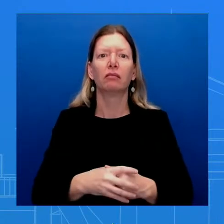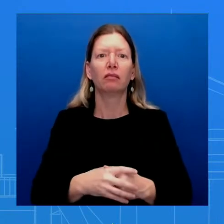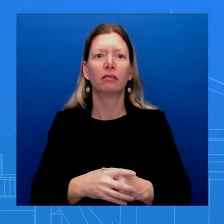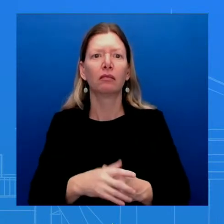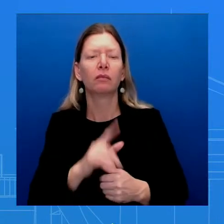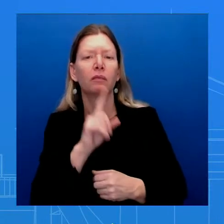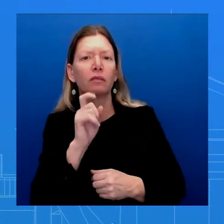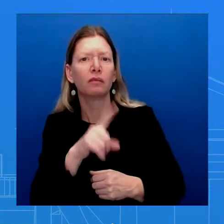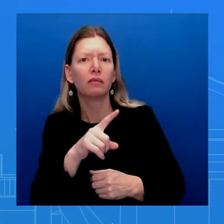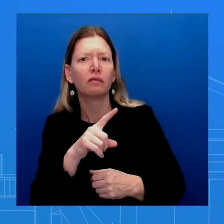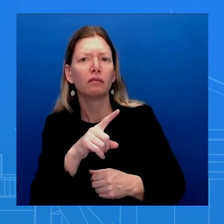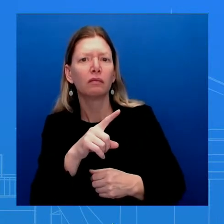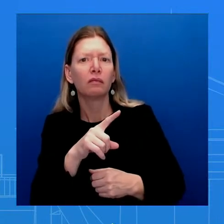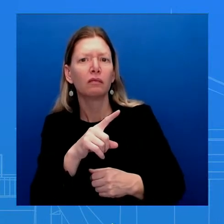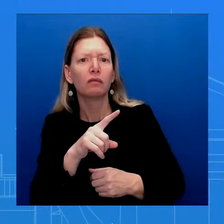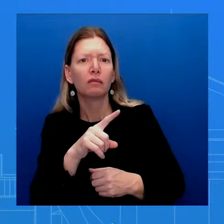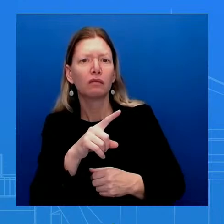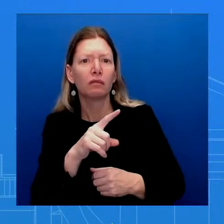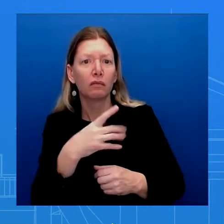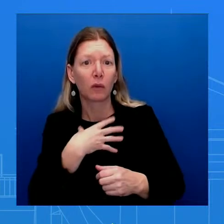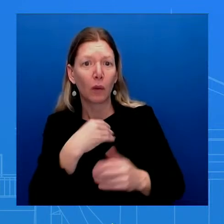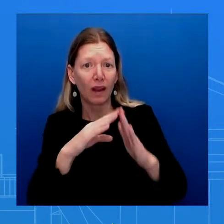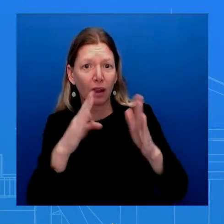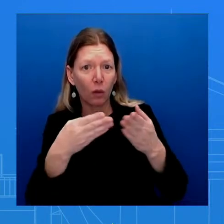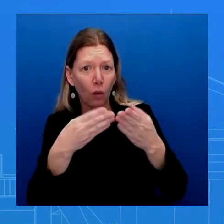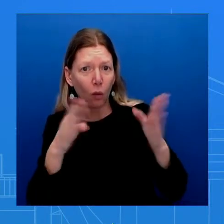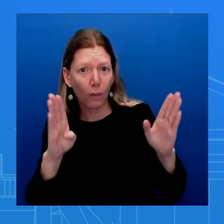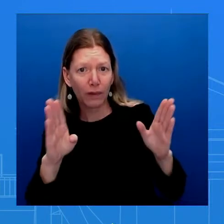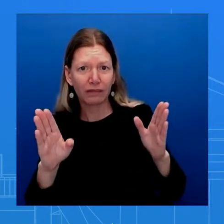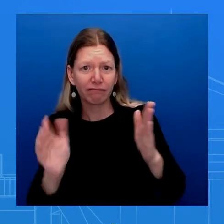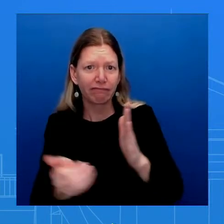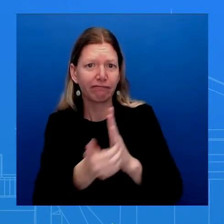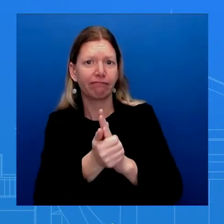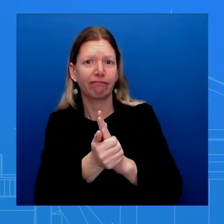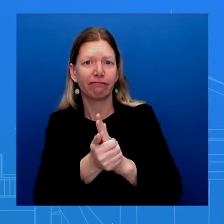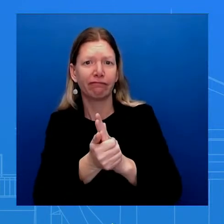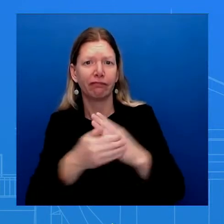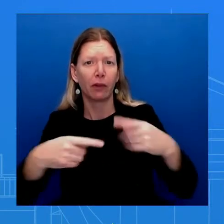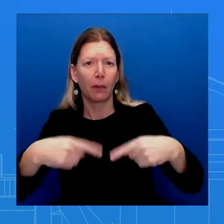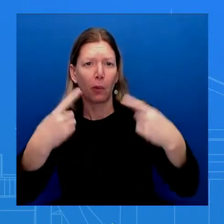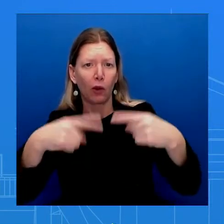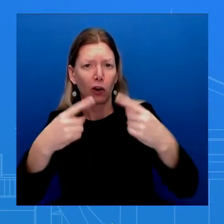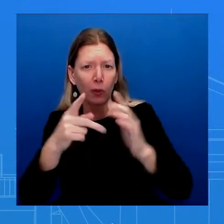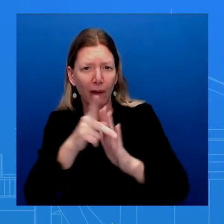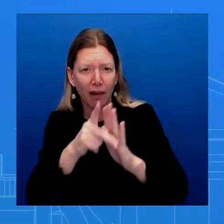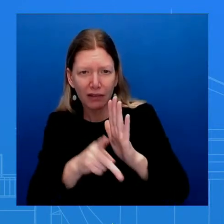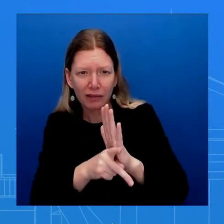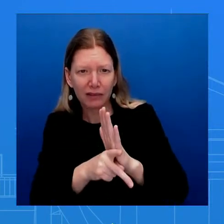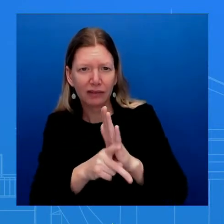policy changes to a supplemental to get it passed? Ms. Jean-Pierre: So, I'm not going to negotiate from here.